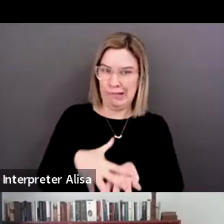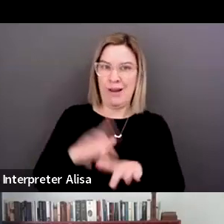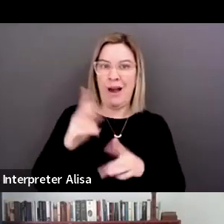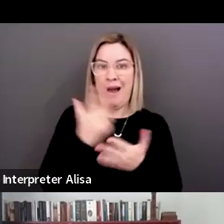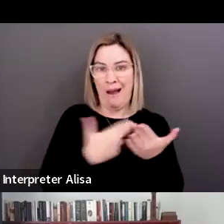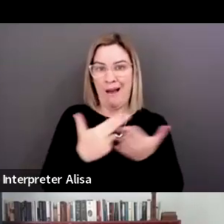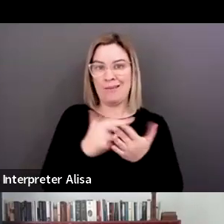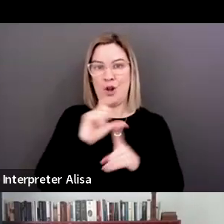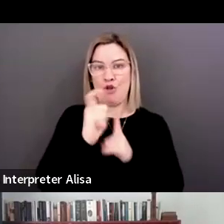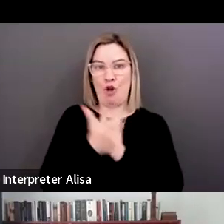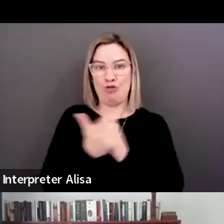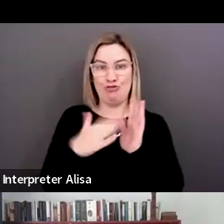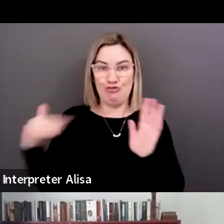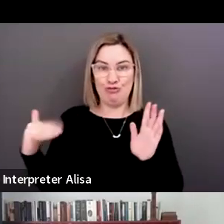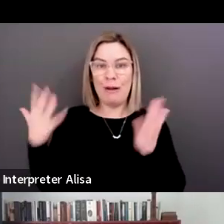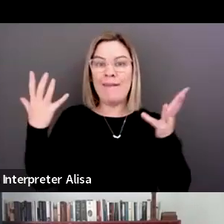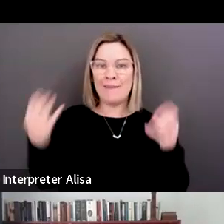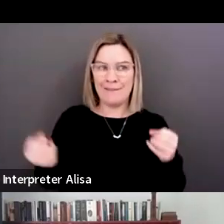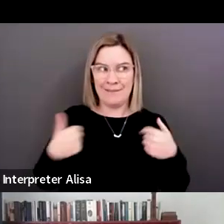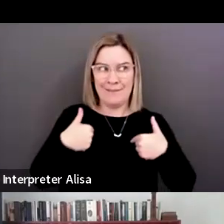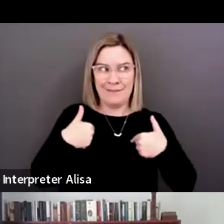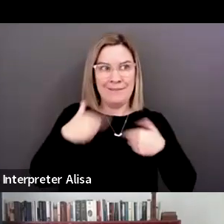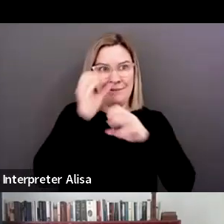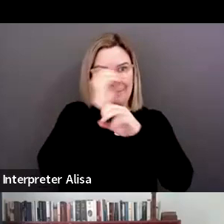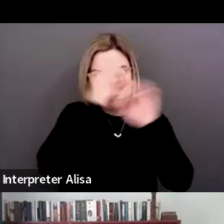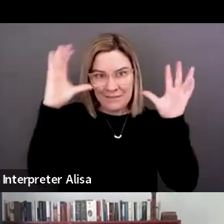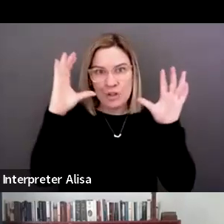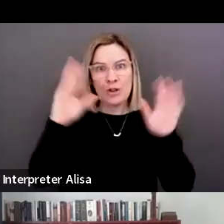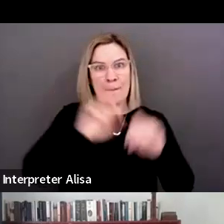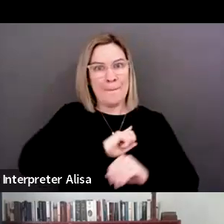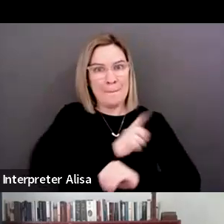We're well aware ecocide is a cultural issue as well.